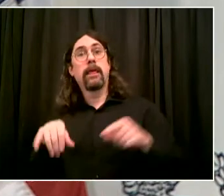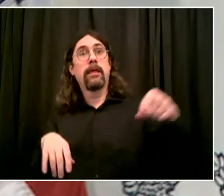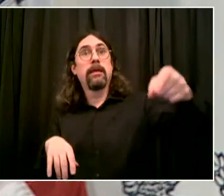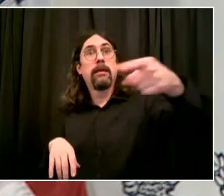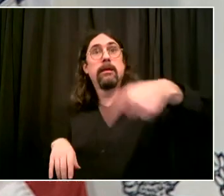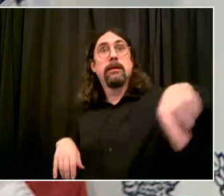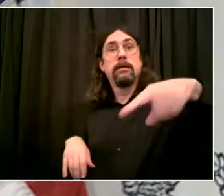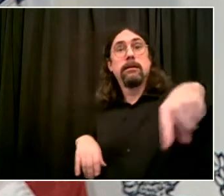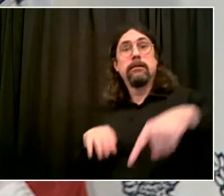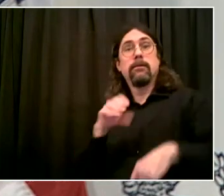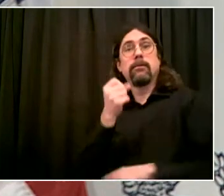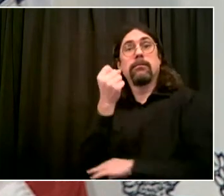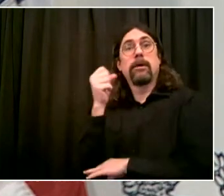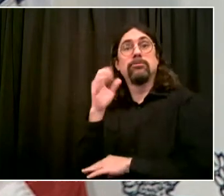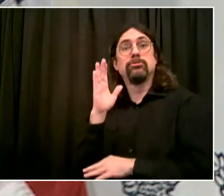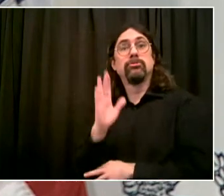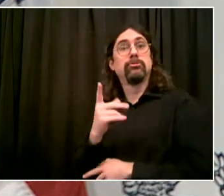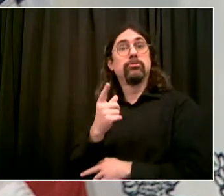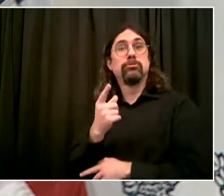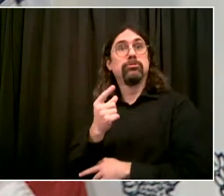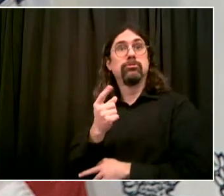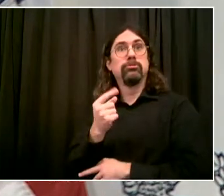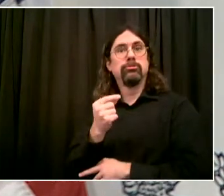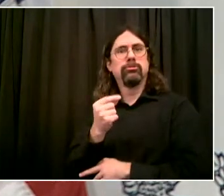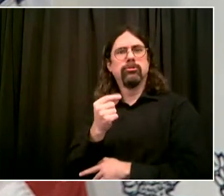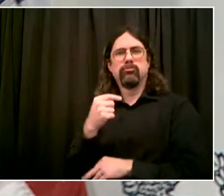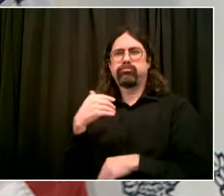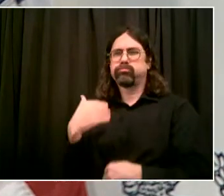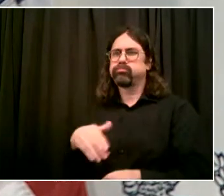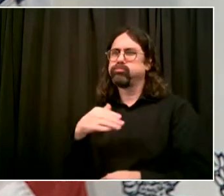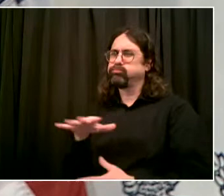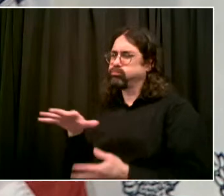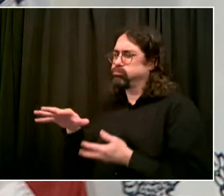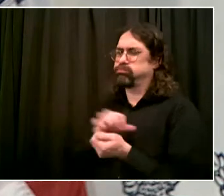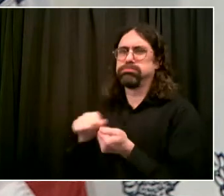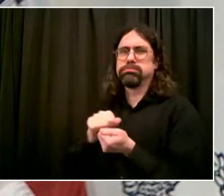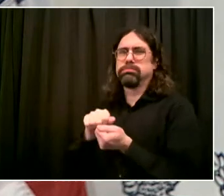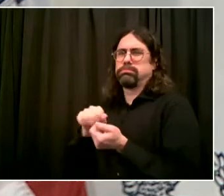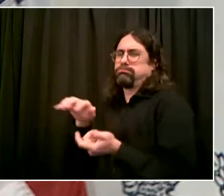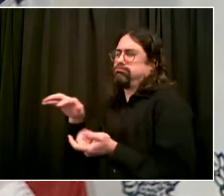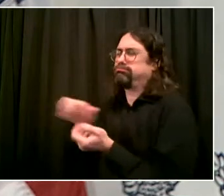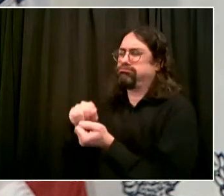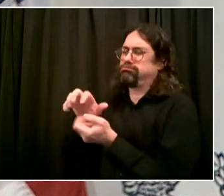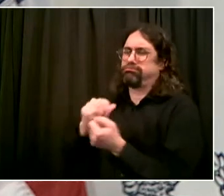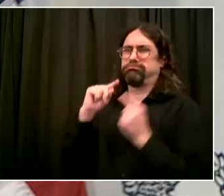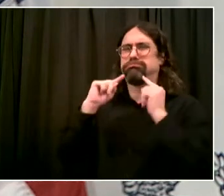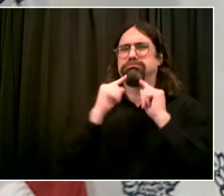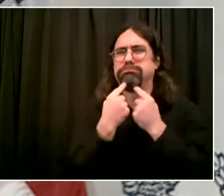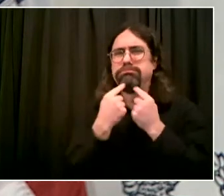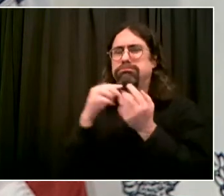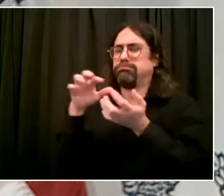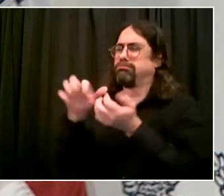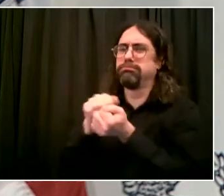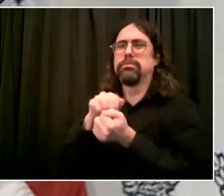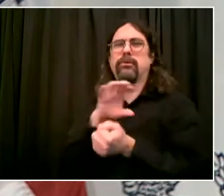, SEVERELY DAMAGE THE LID AND INTIMACY. IN OCTOBER COMMISSIONER